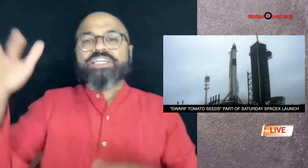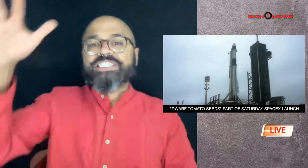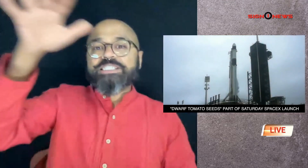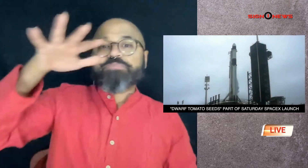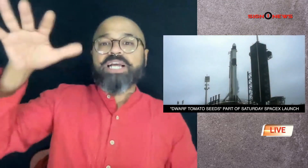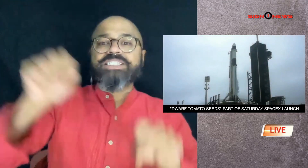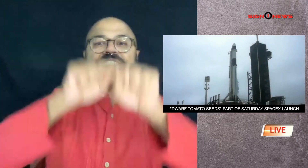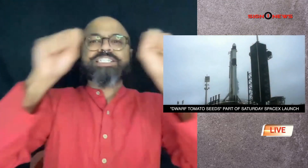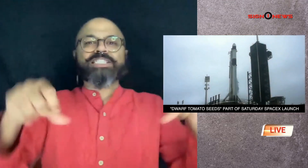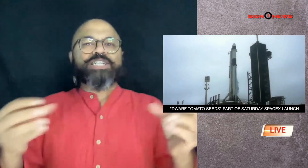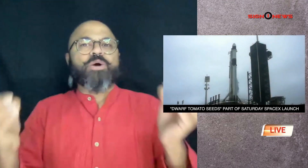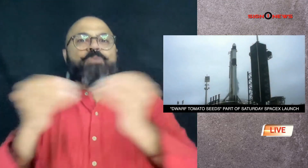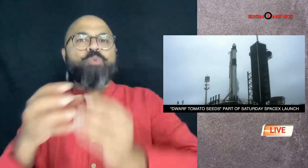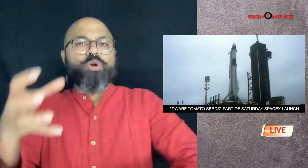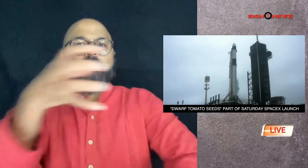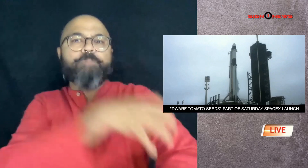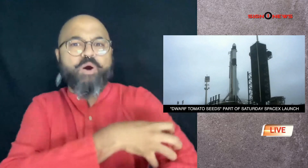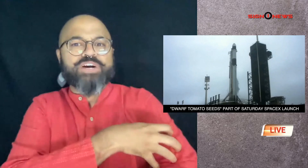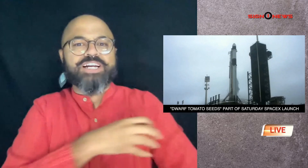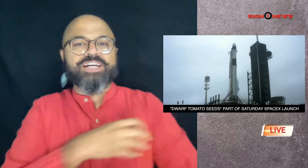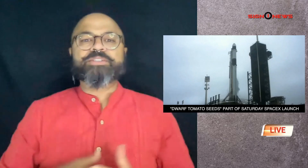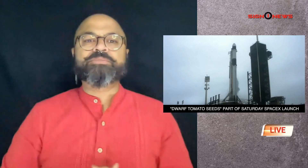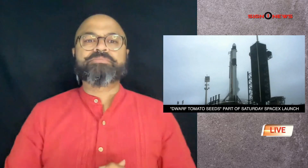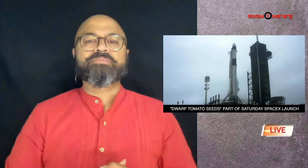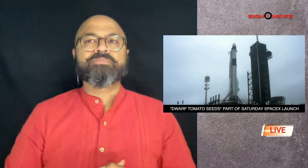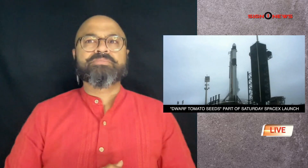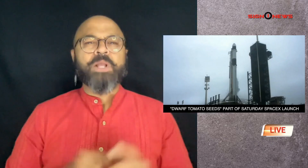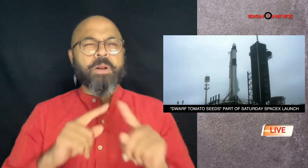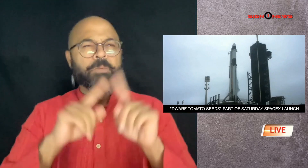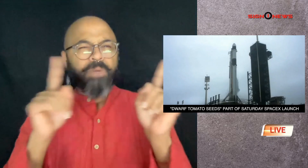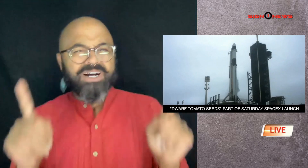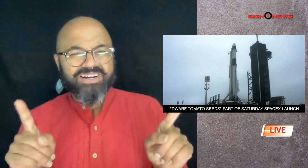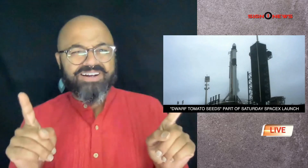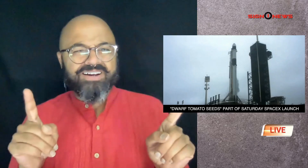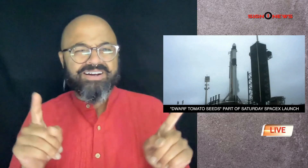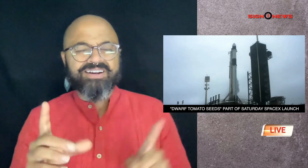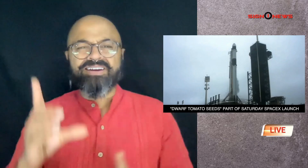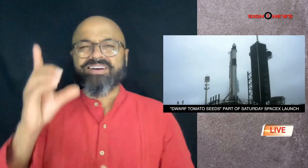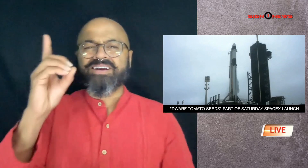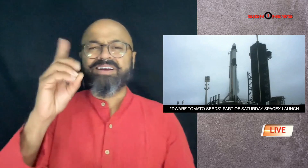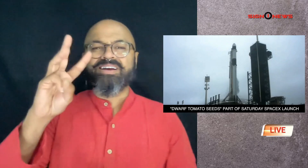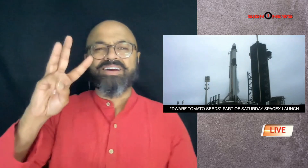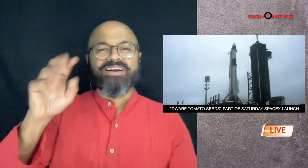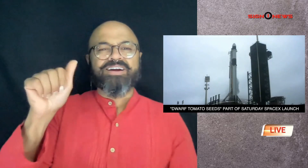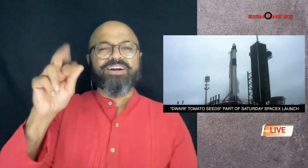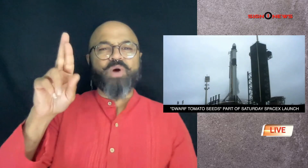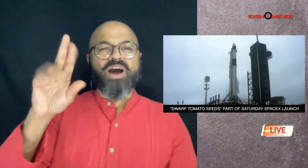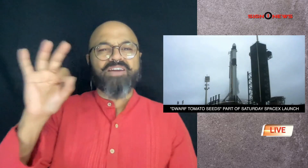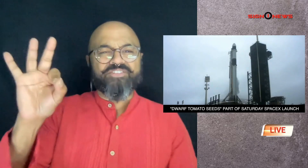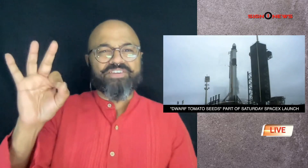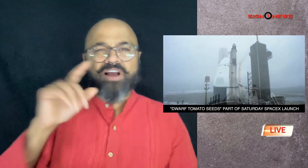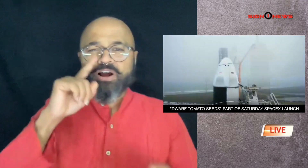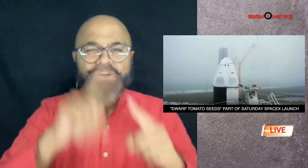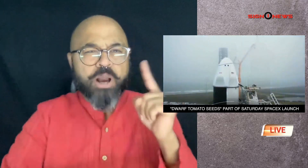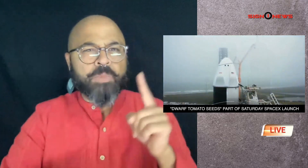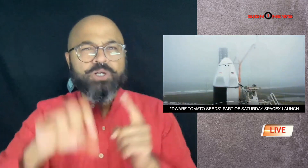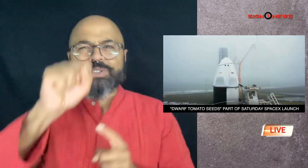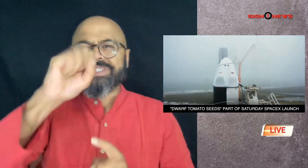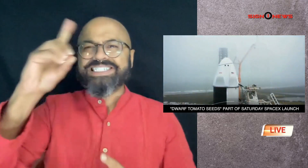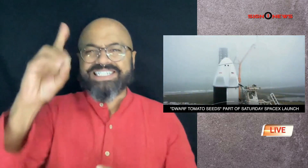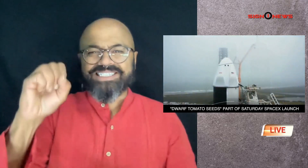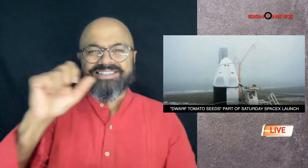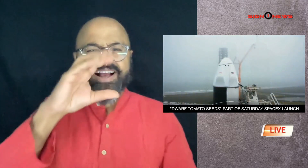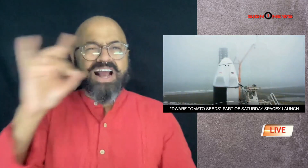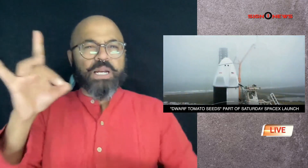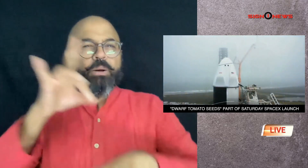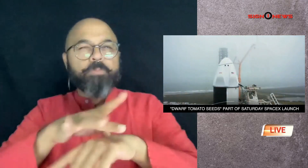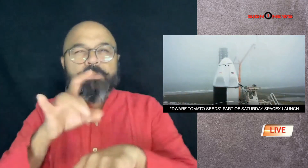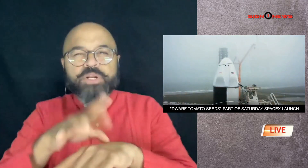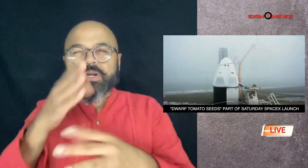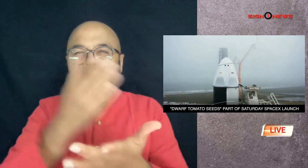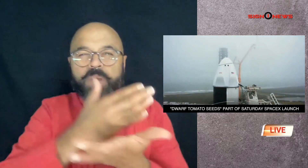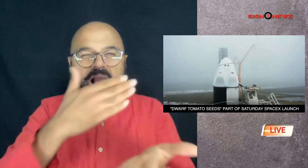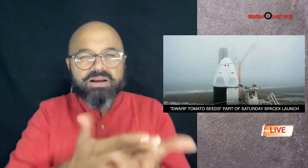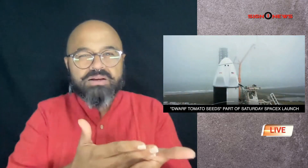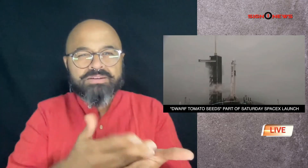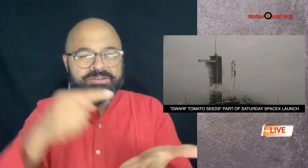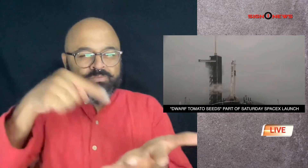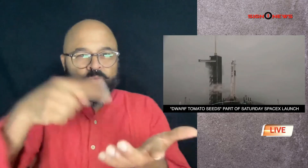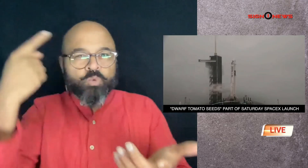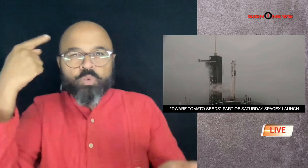more power but dwarf tomato seeds and pumpkin pie what are those for